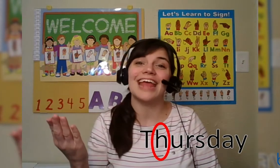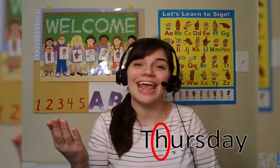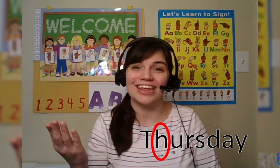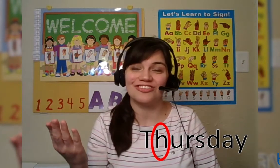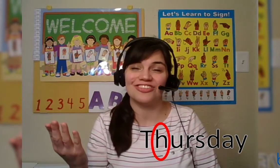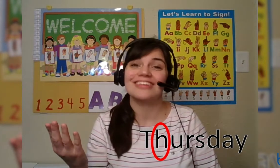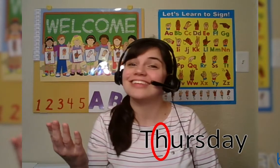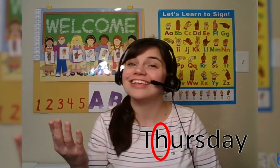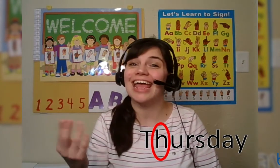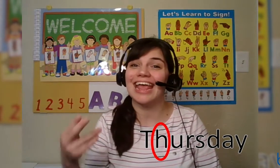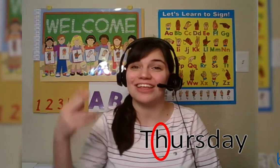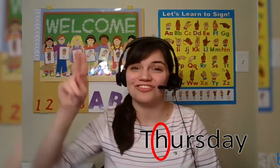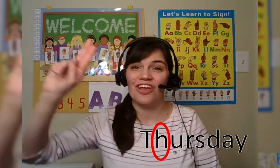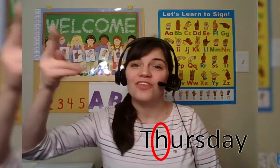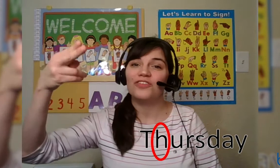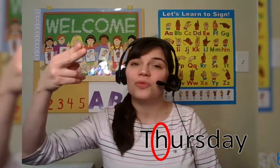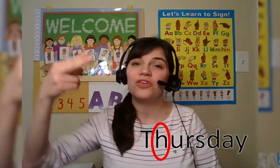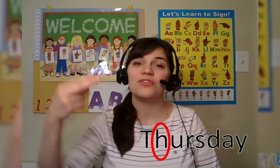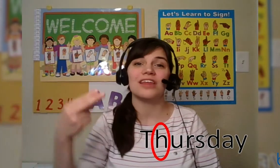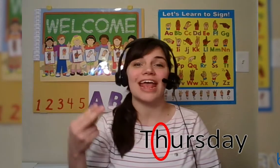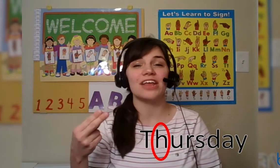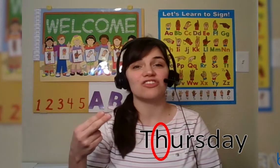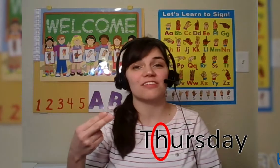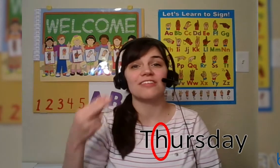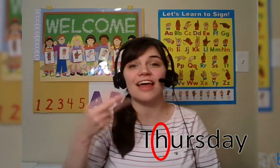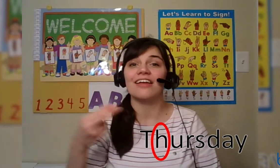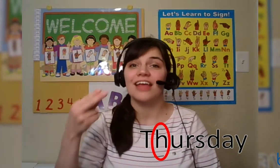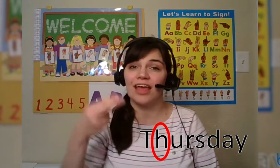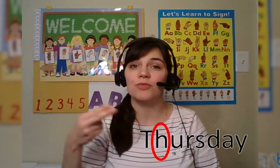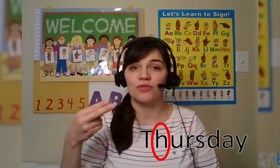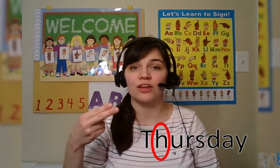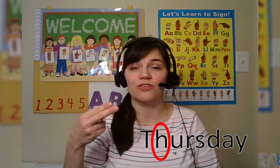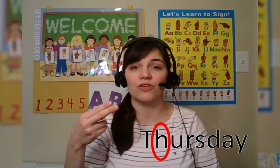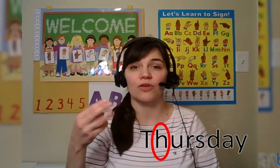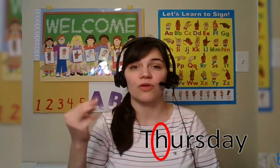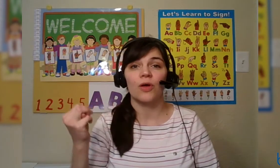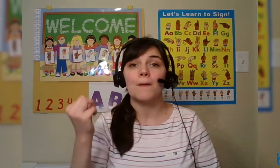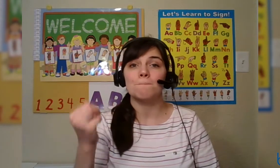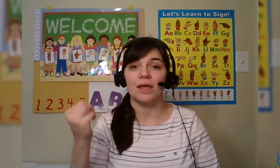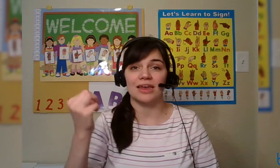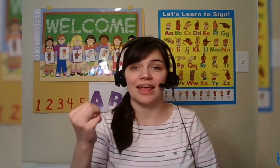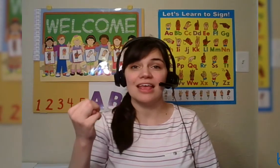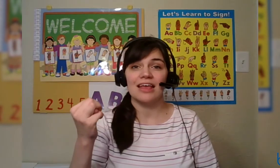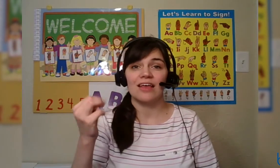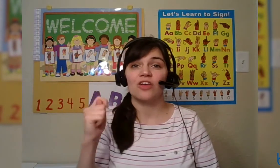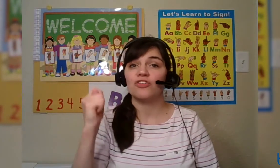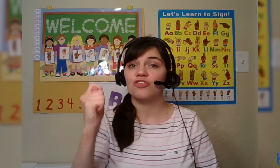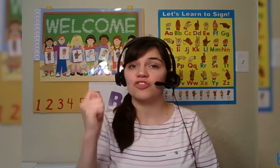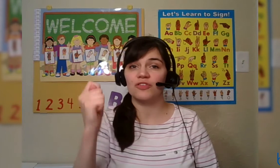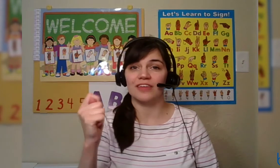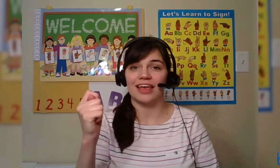an H, so we'll use an H instead and move it in a circle. Monday, Tuesday,